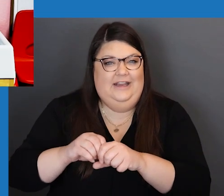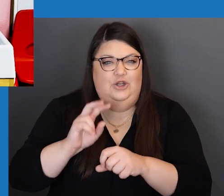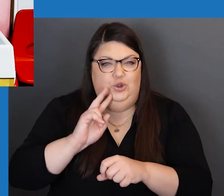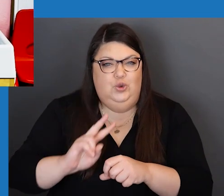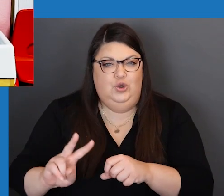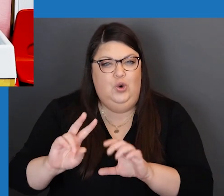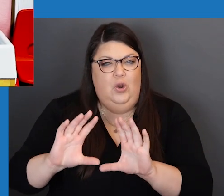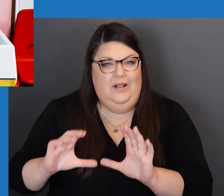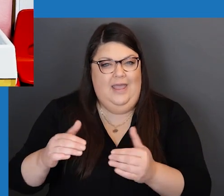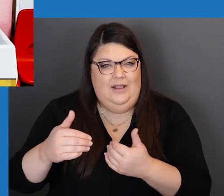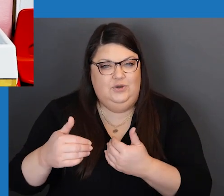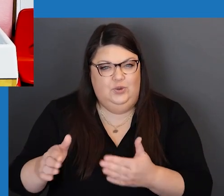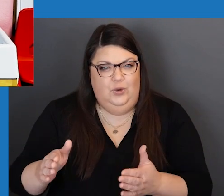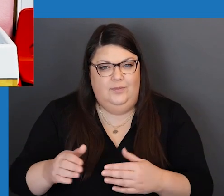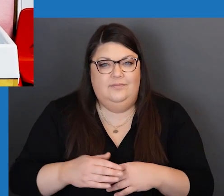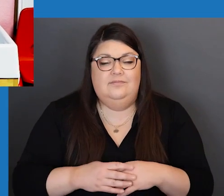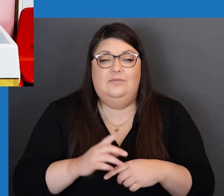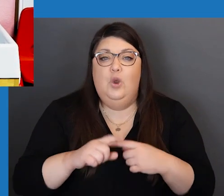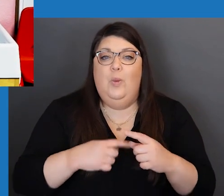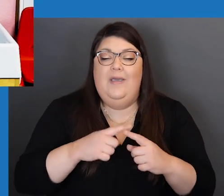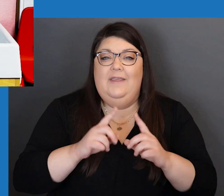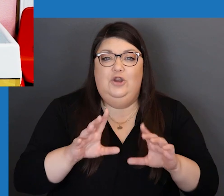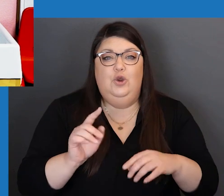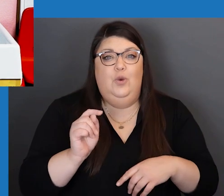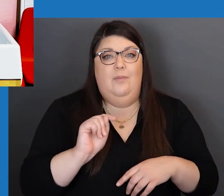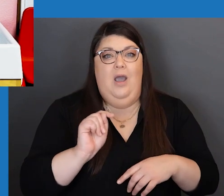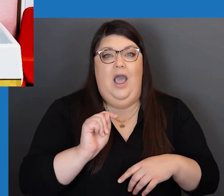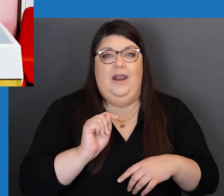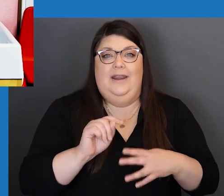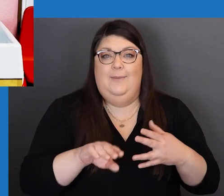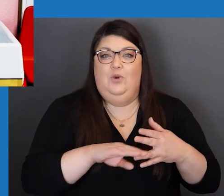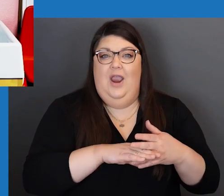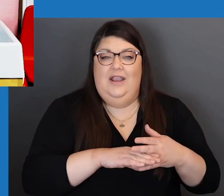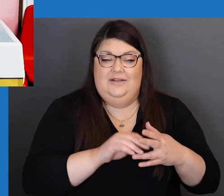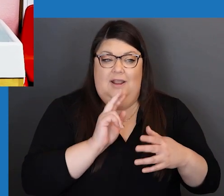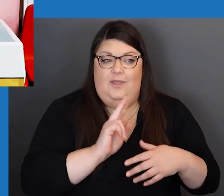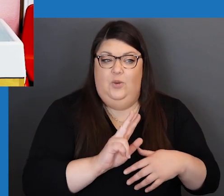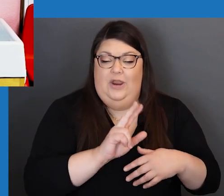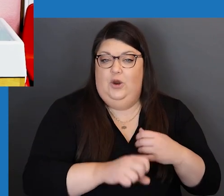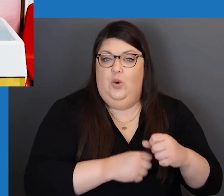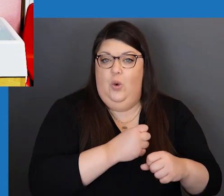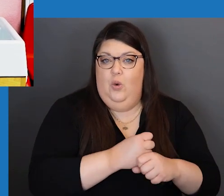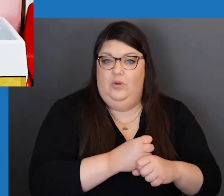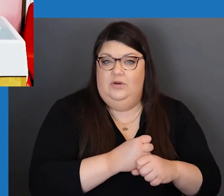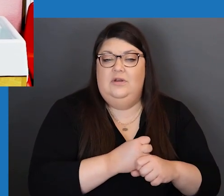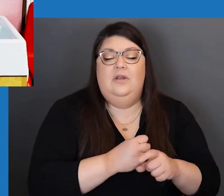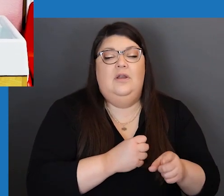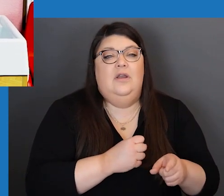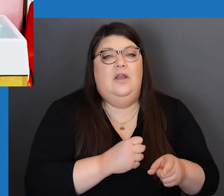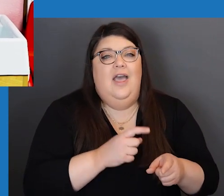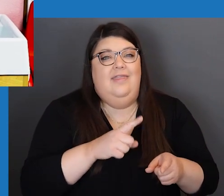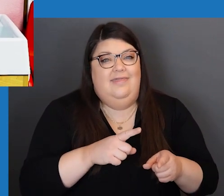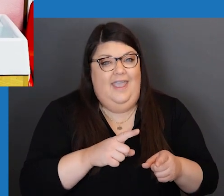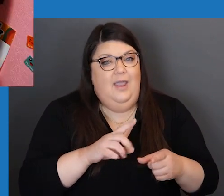You know, when they do potty breaks in a three-year-old class, those children also participate, so they're doing their potty training